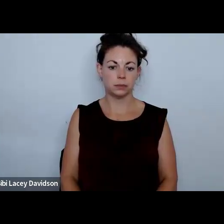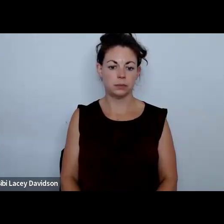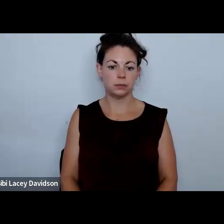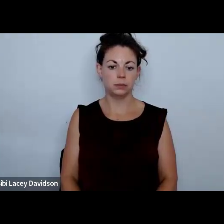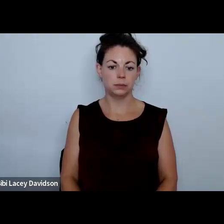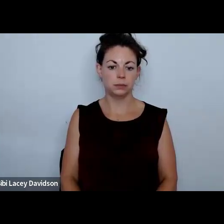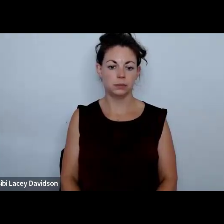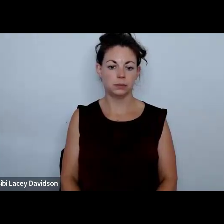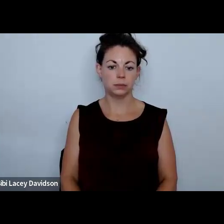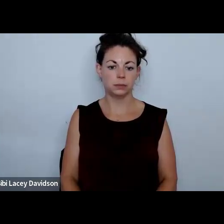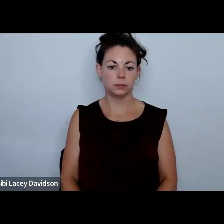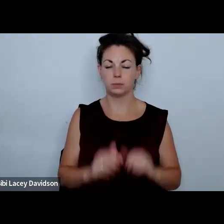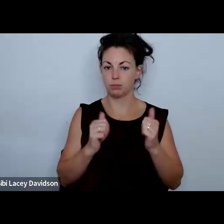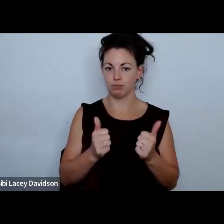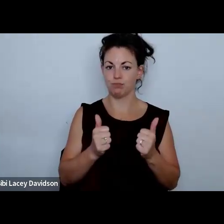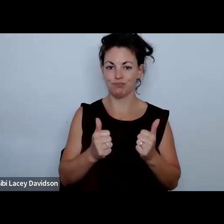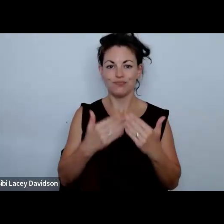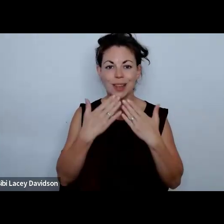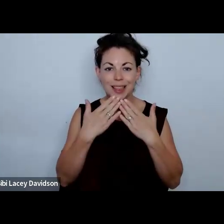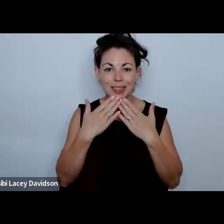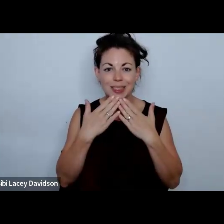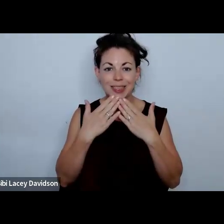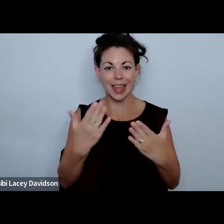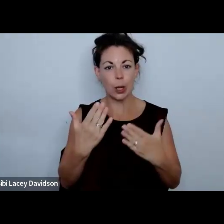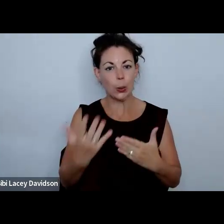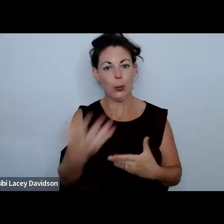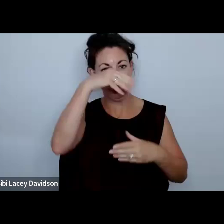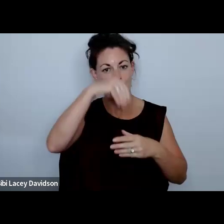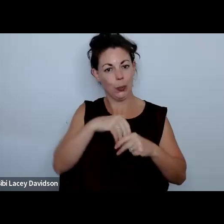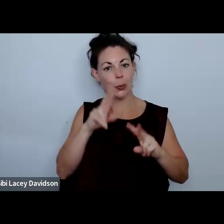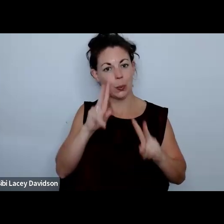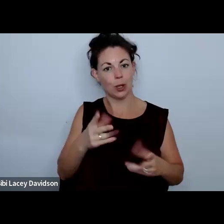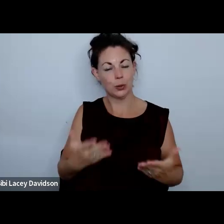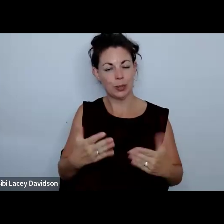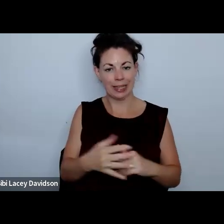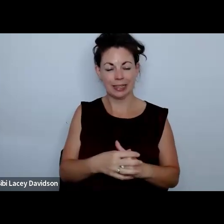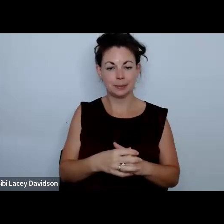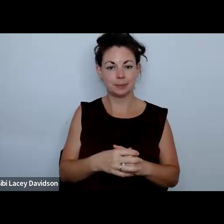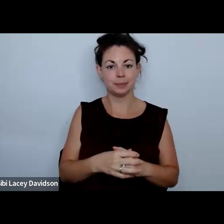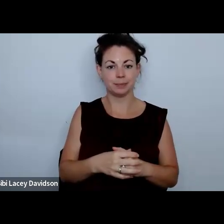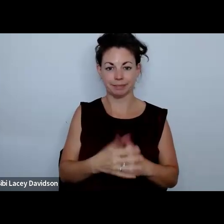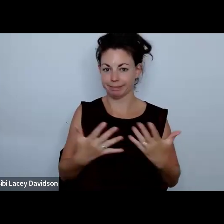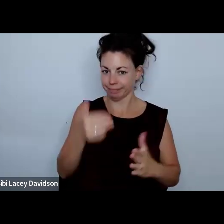hopefully they can follow along. So my name is Amelia and I'm really delighted to be hosting